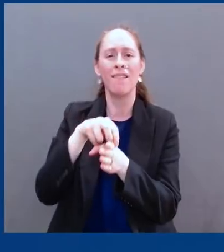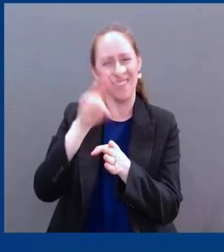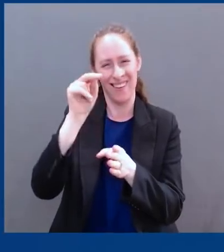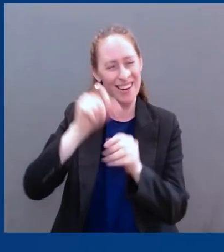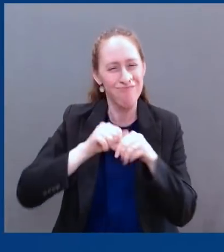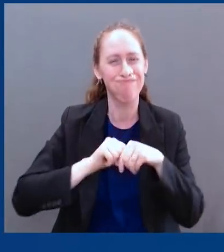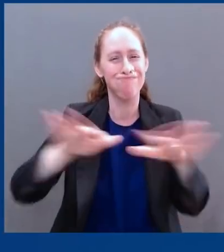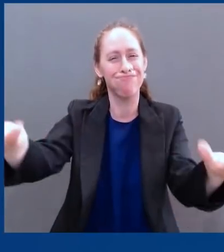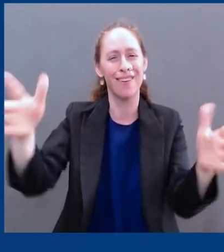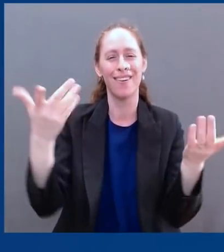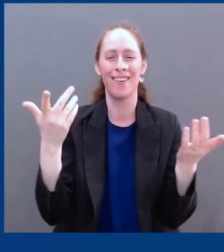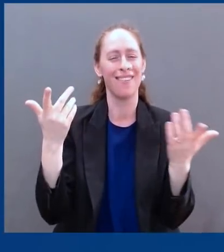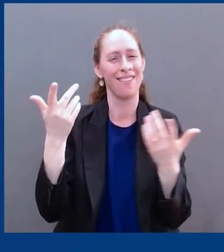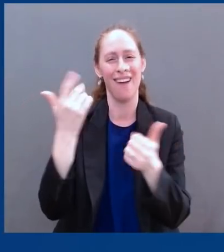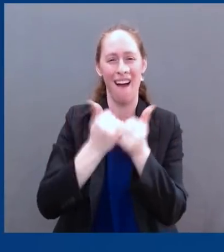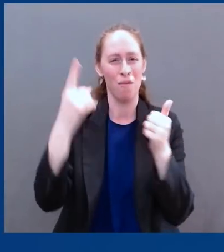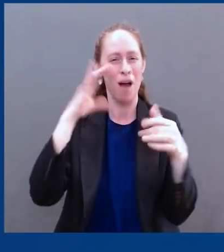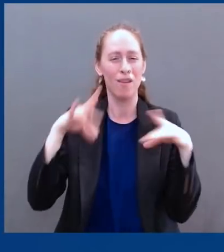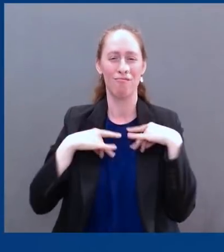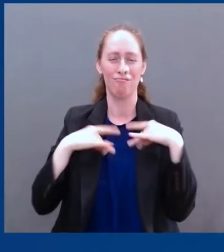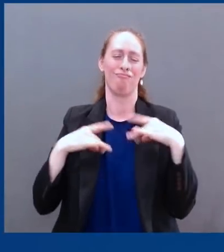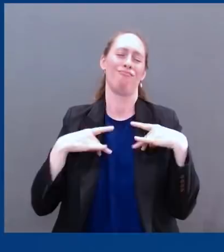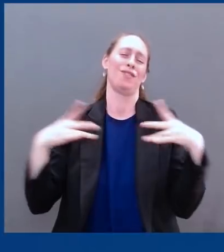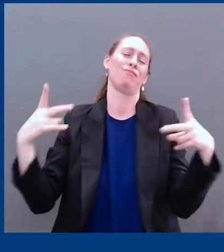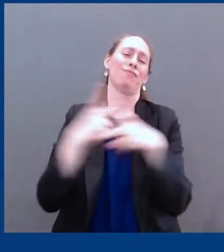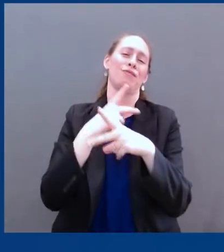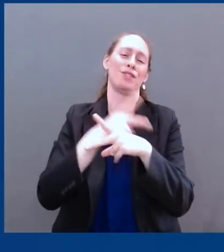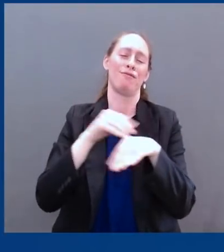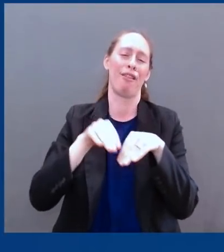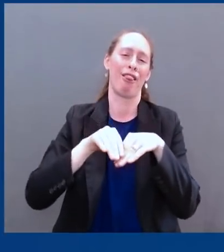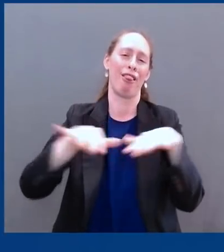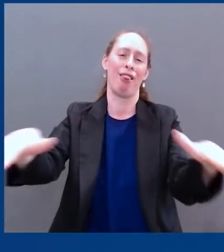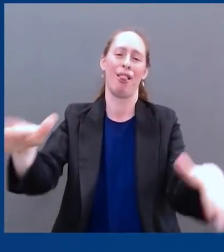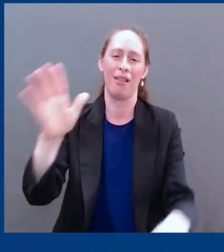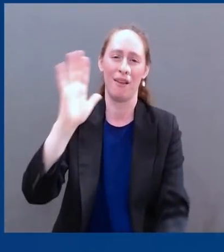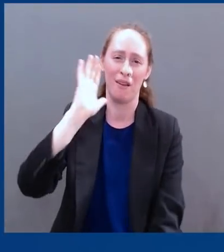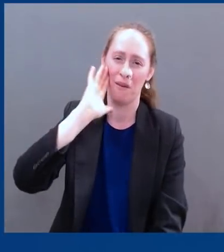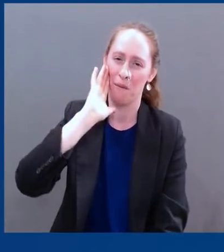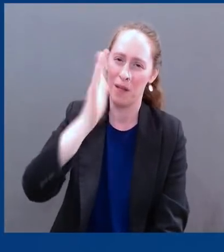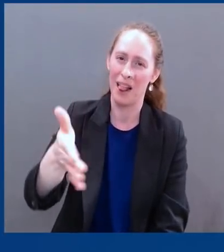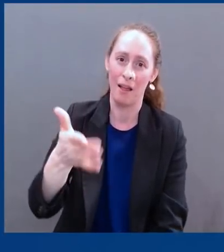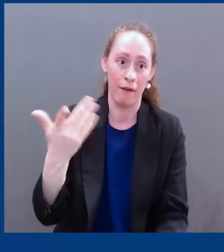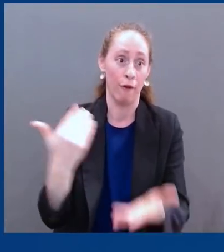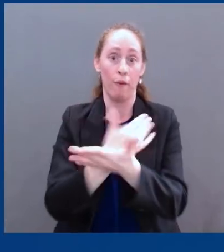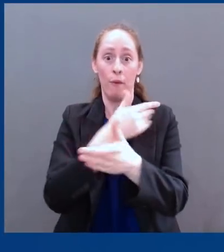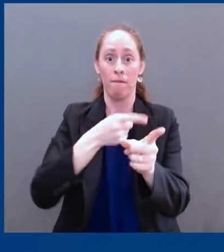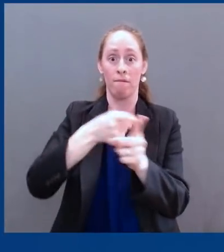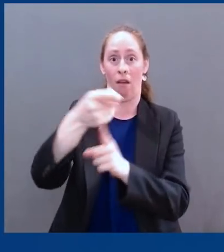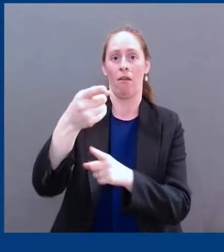emerging that could put Americans at risk. Under President Biden's leadership,